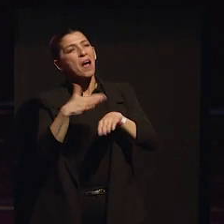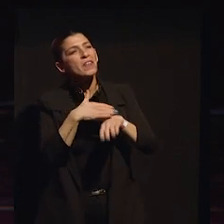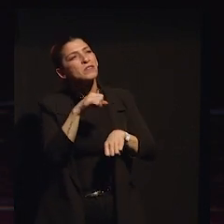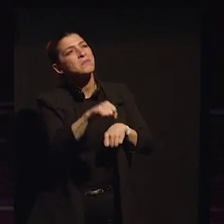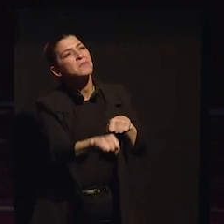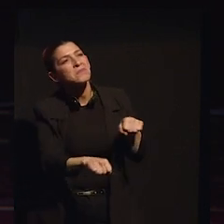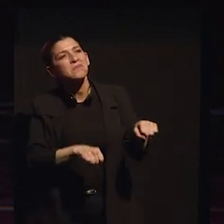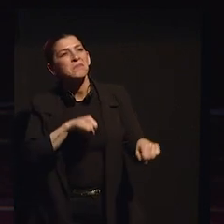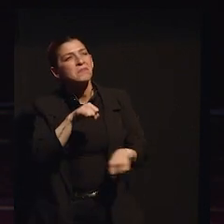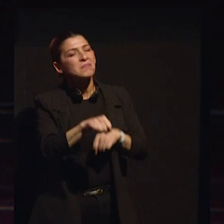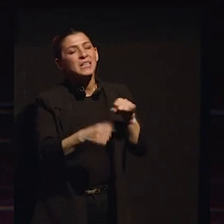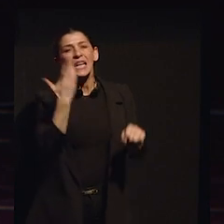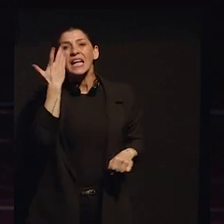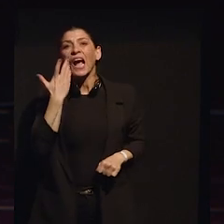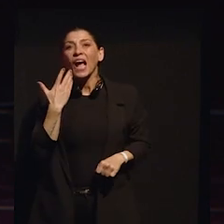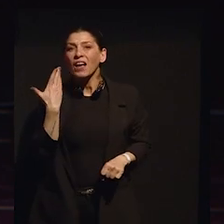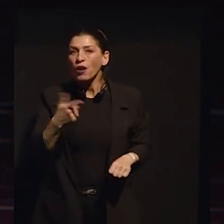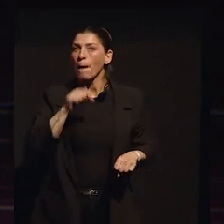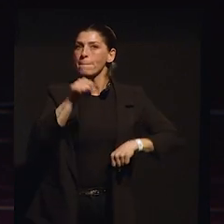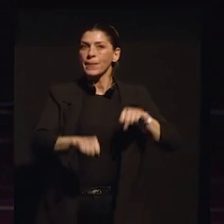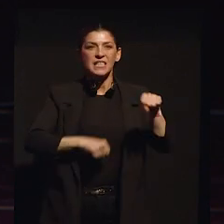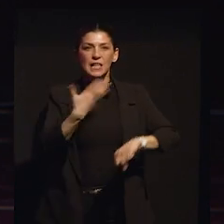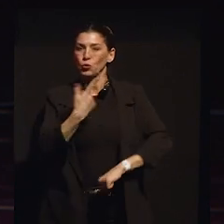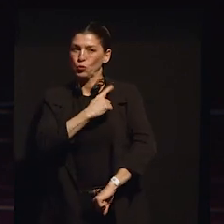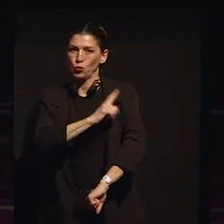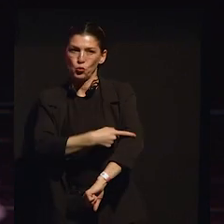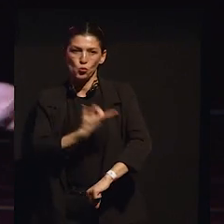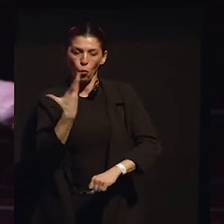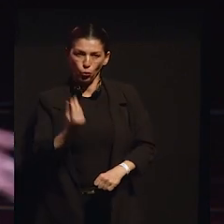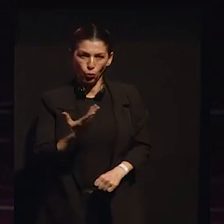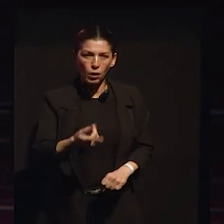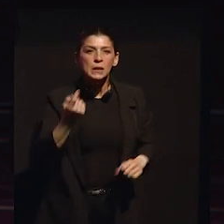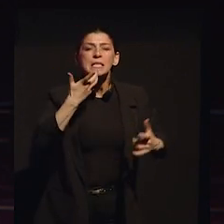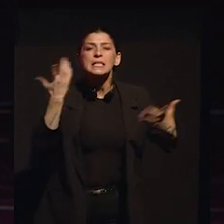“can I climb this mountain? Let’s see, if I have three hours, I can take my time and climb.”